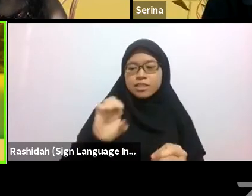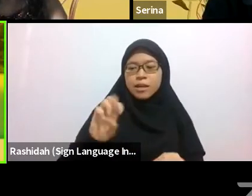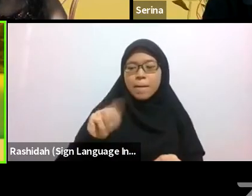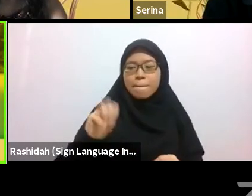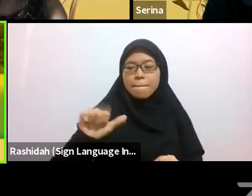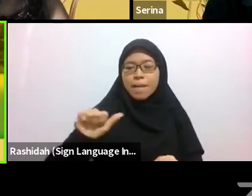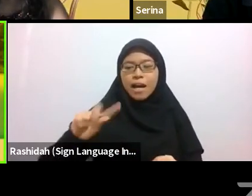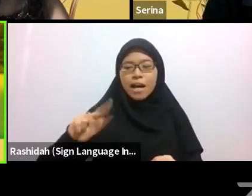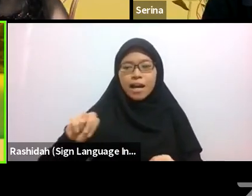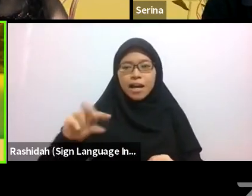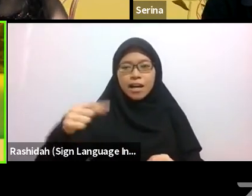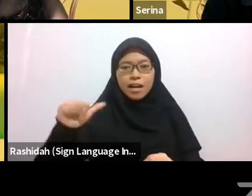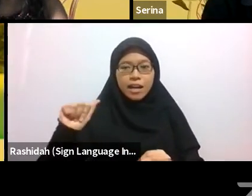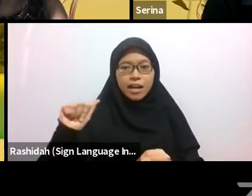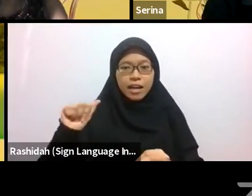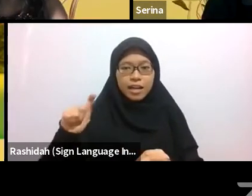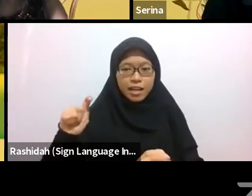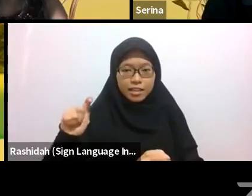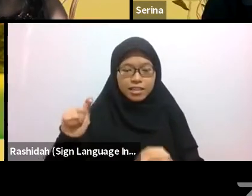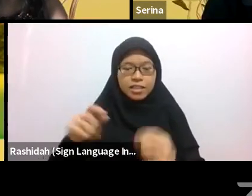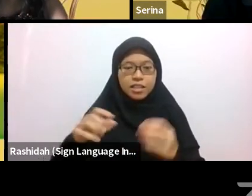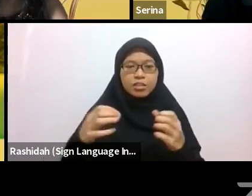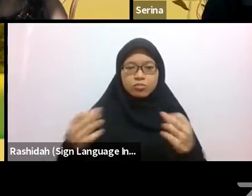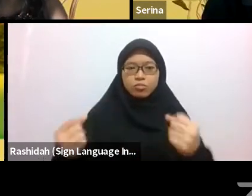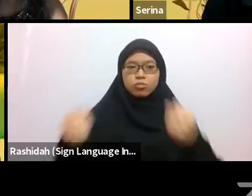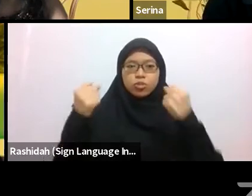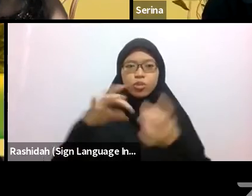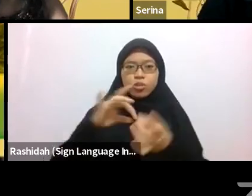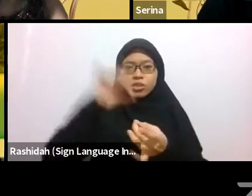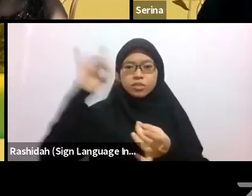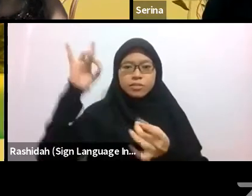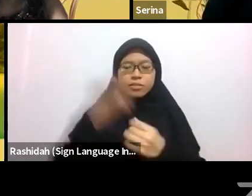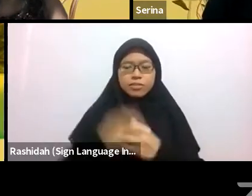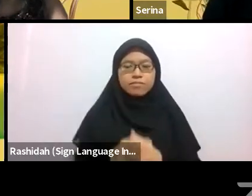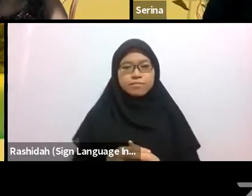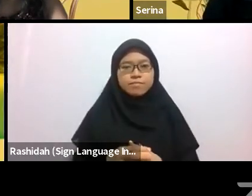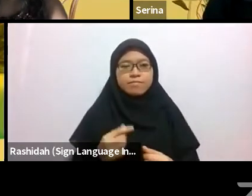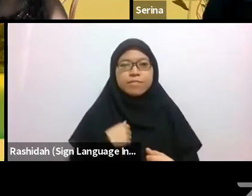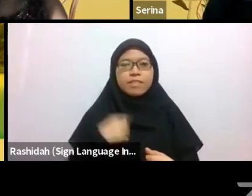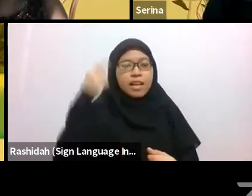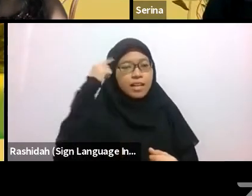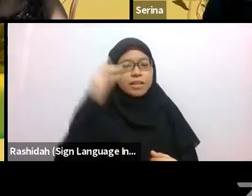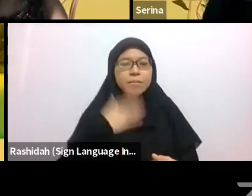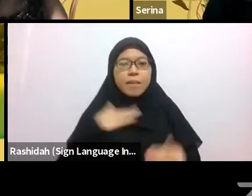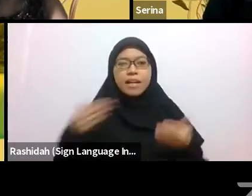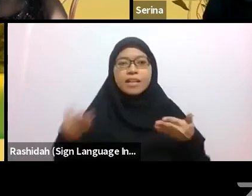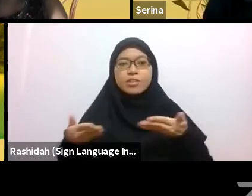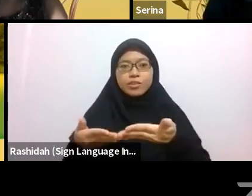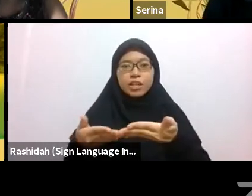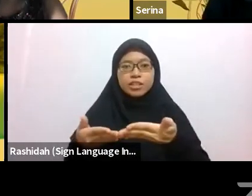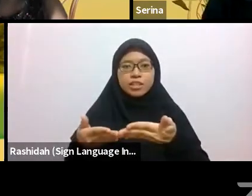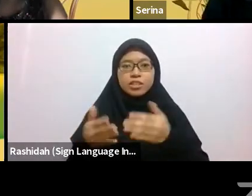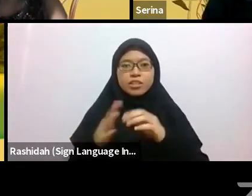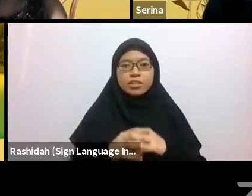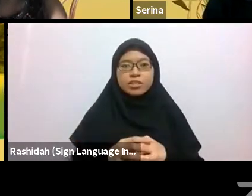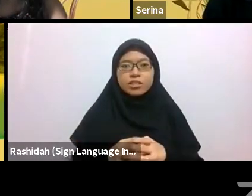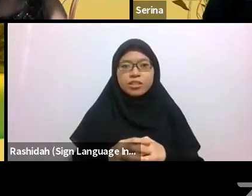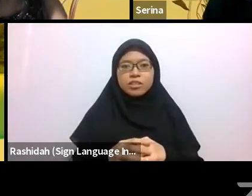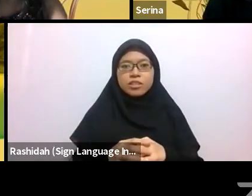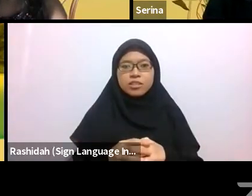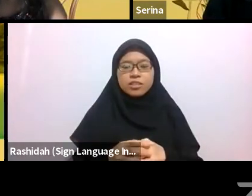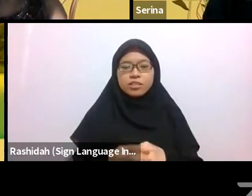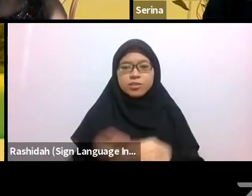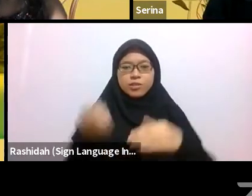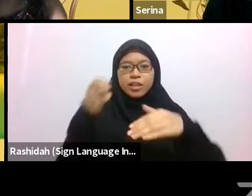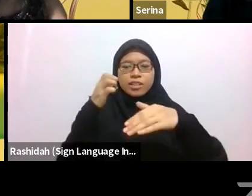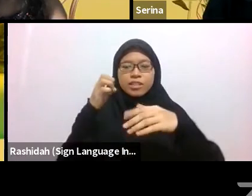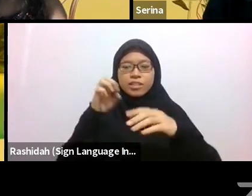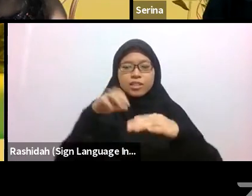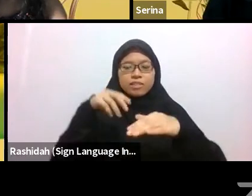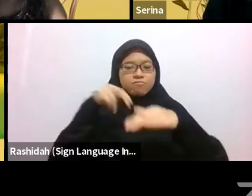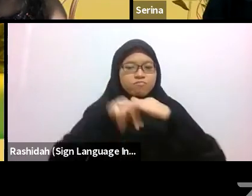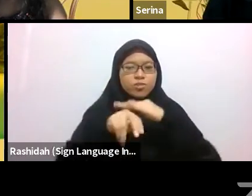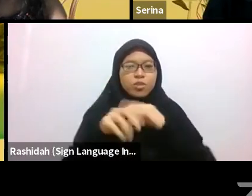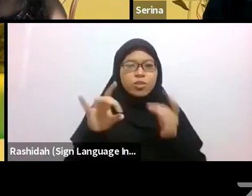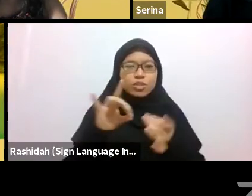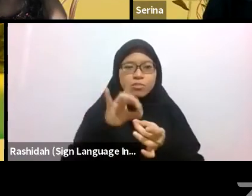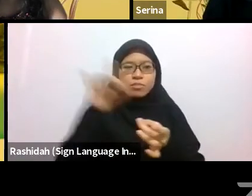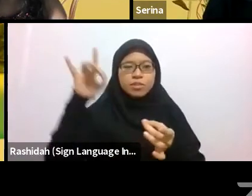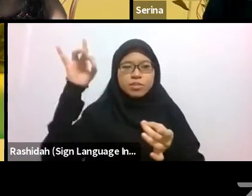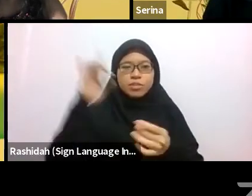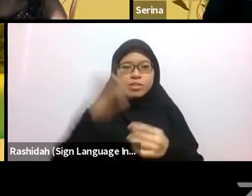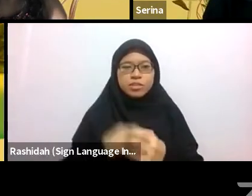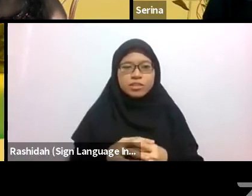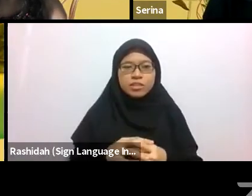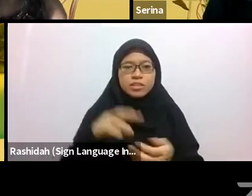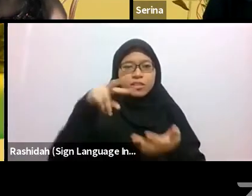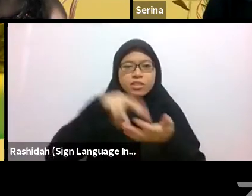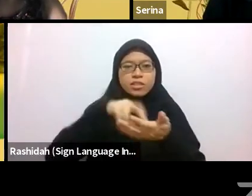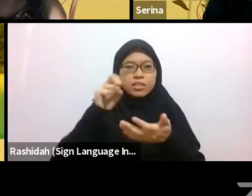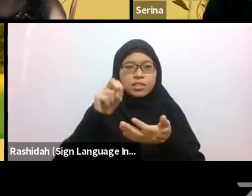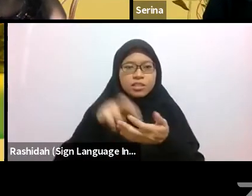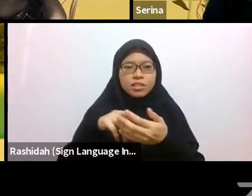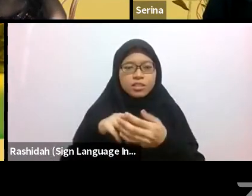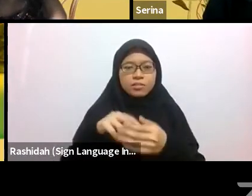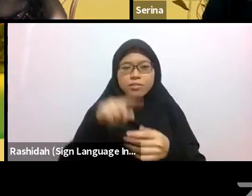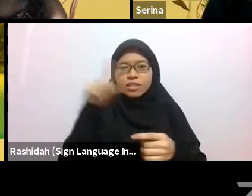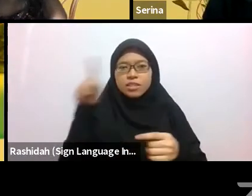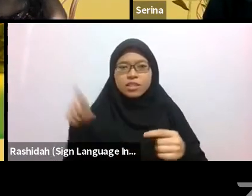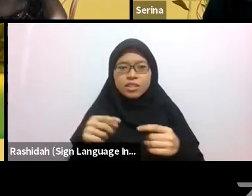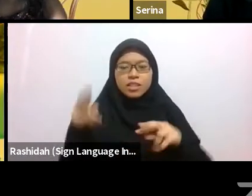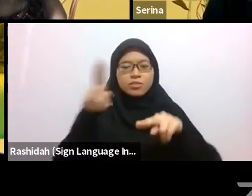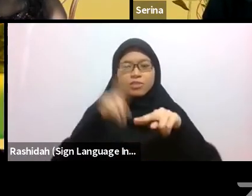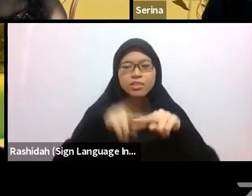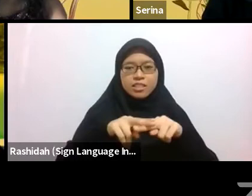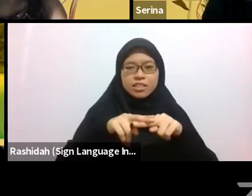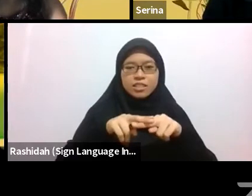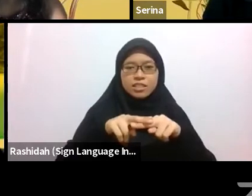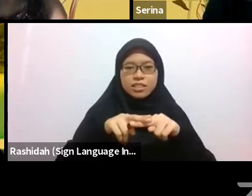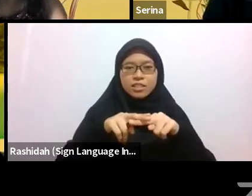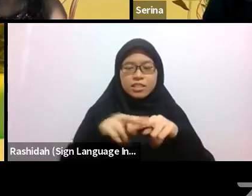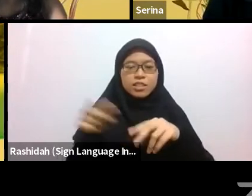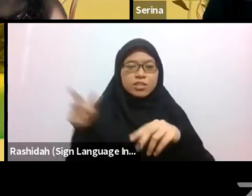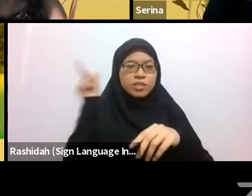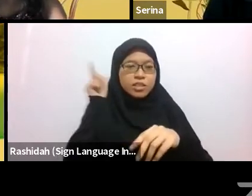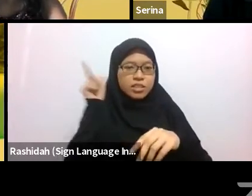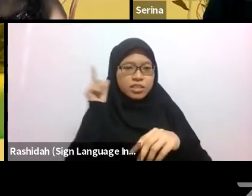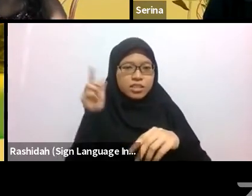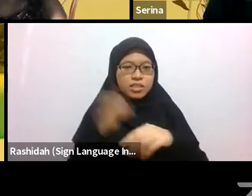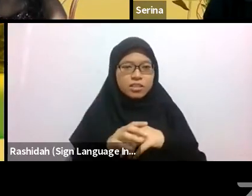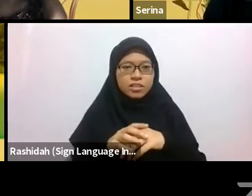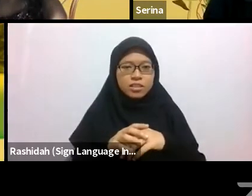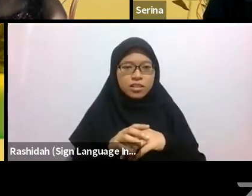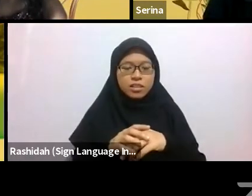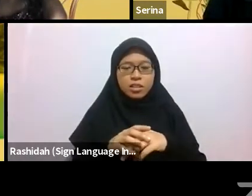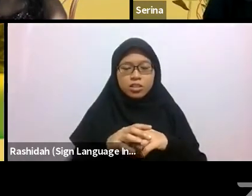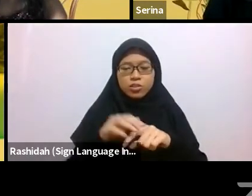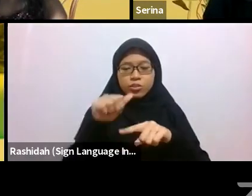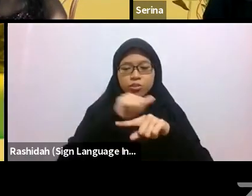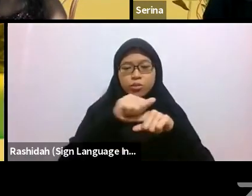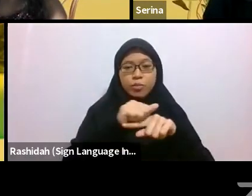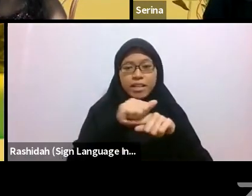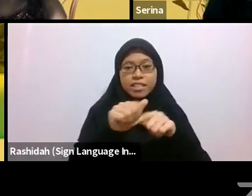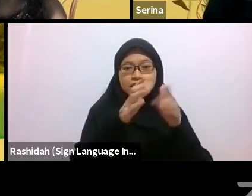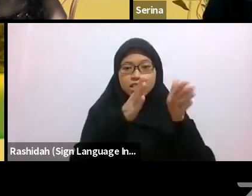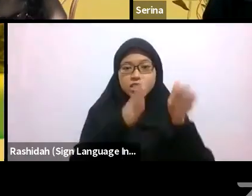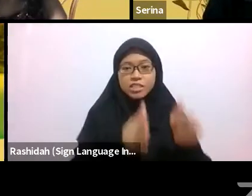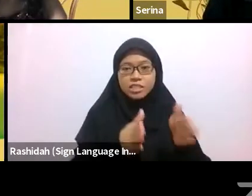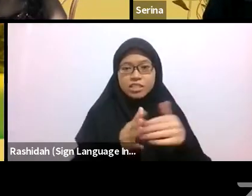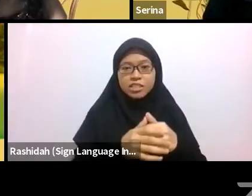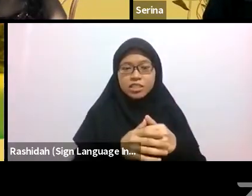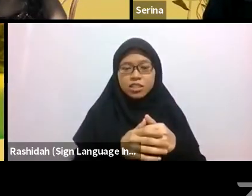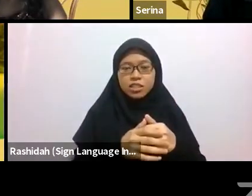I think my introduction to eco-spirituality was through drum circles, and healing circles, and sitting in, listening to practitioners who have travelled the world,